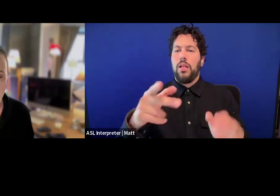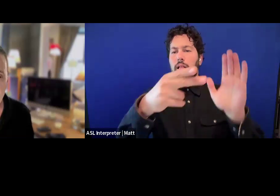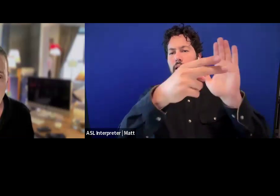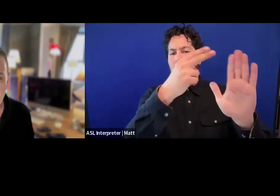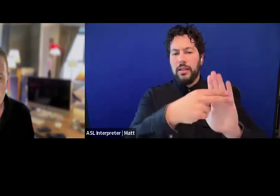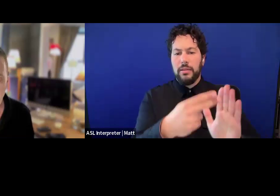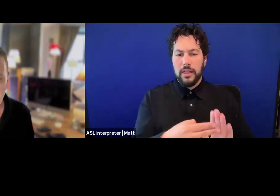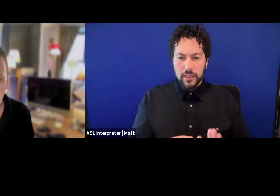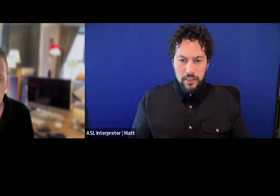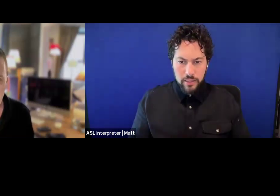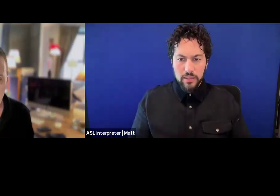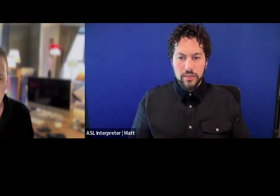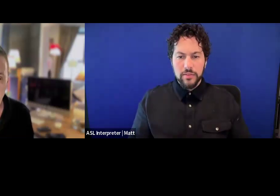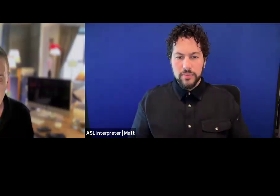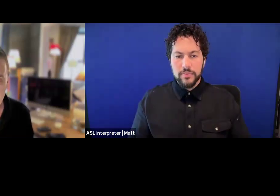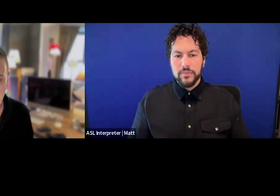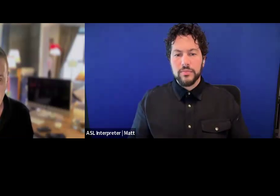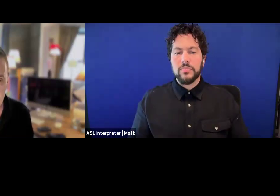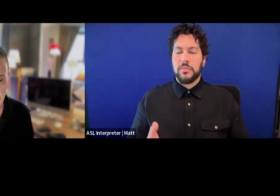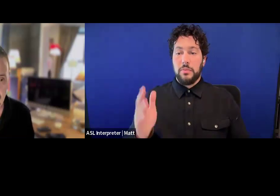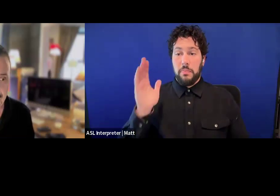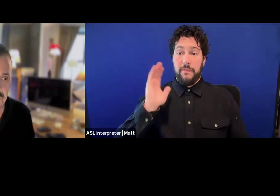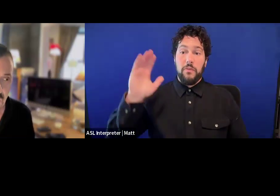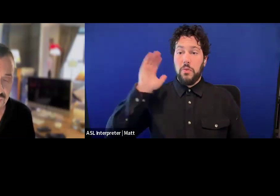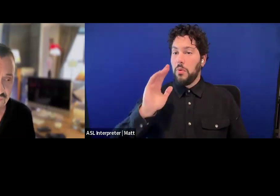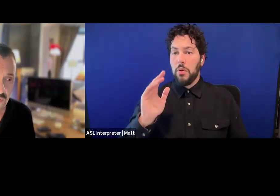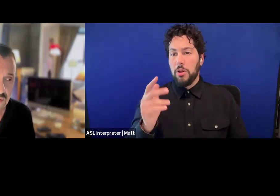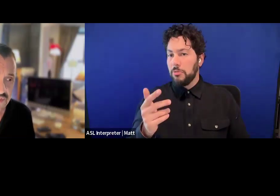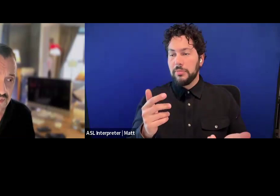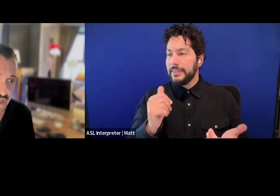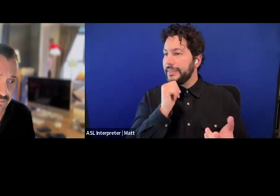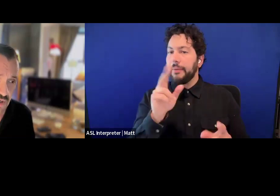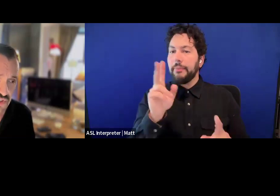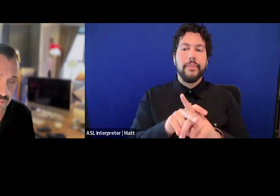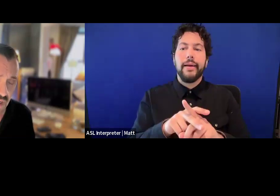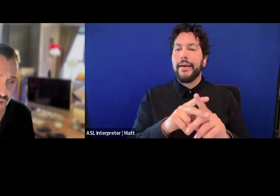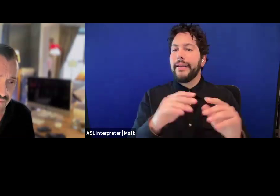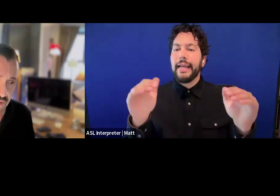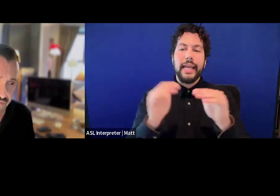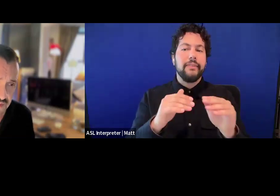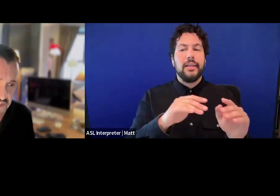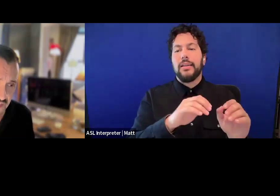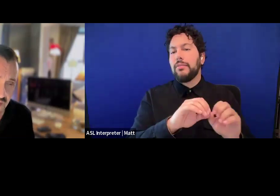What had once functioned, however unevenly, As a more diffuse and partially public field of intimacy,